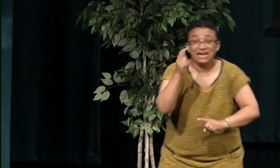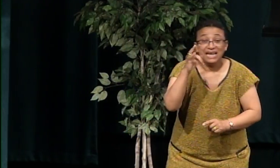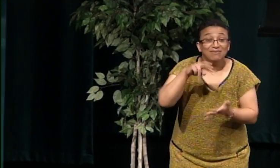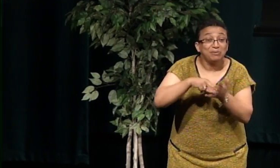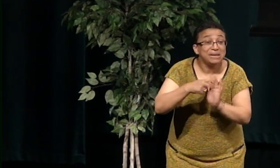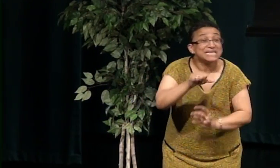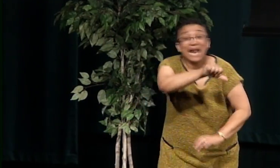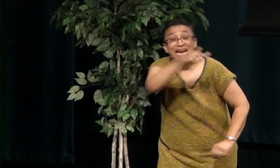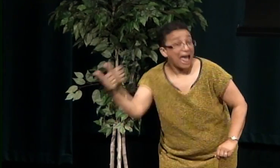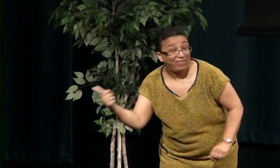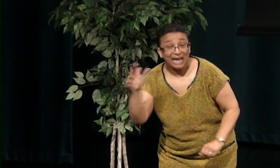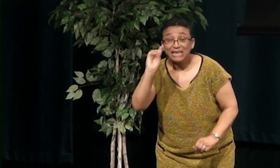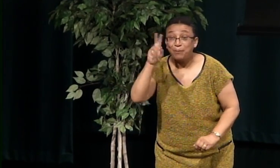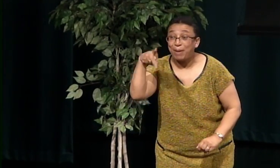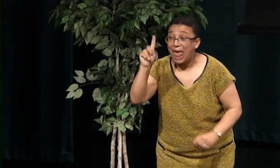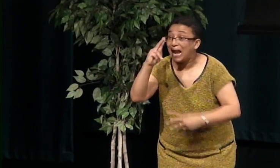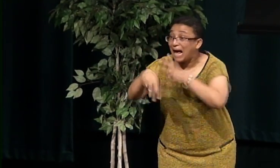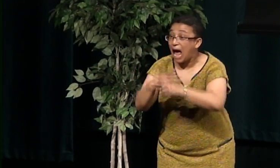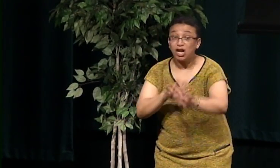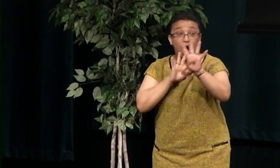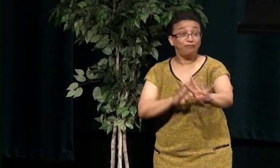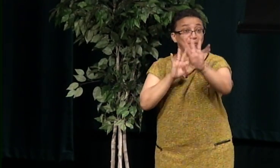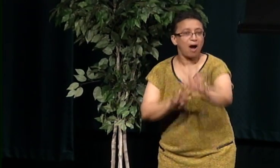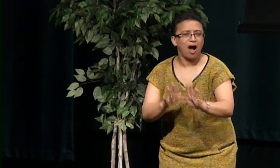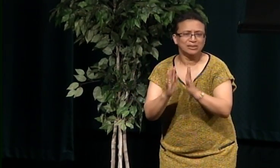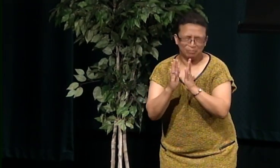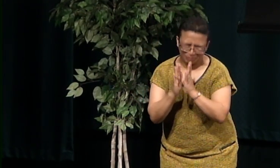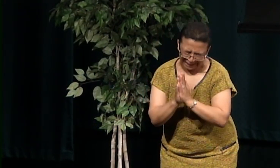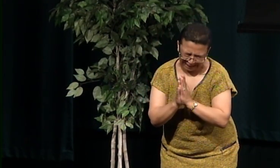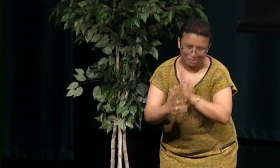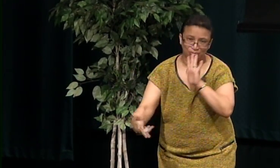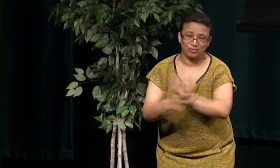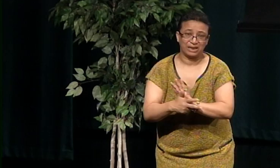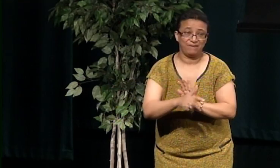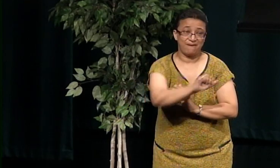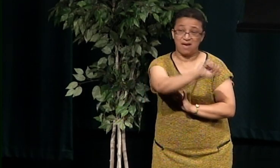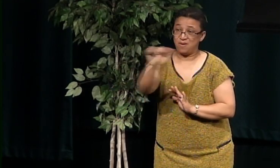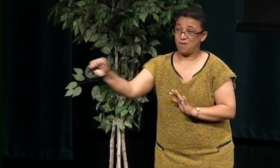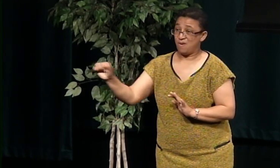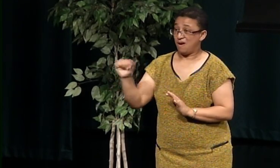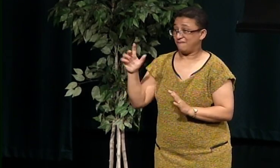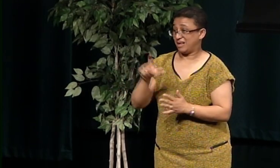I beg of you. If it means another D.P.N. and another protest, do so.